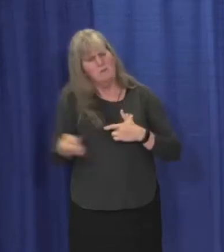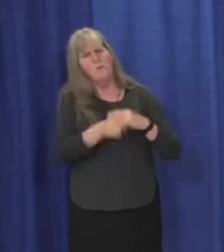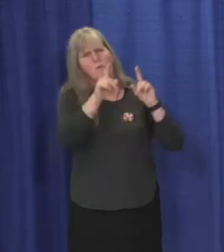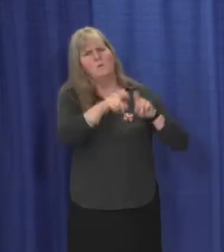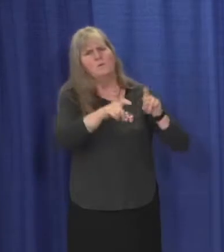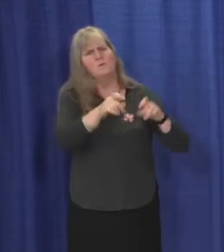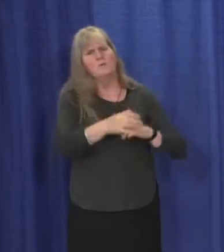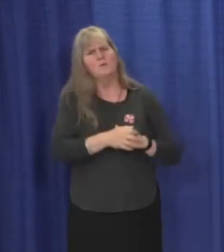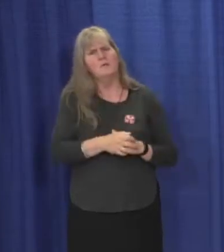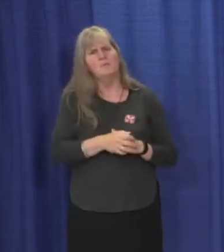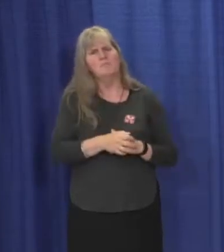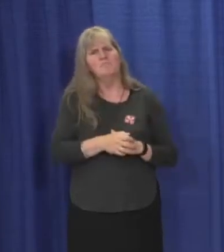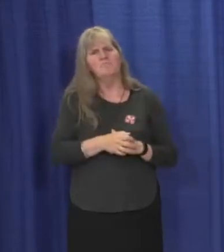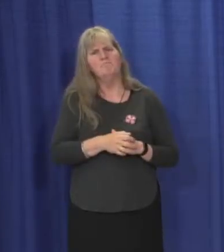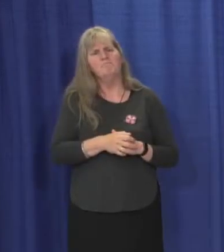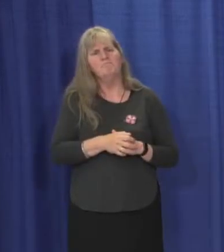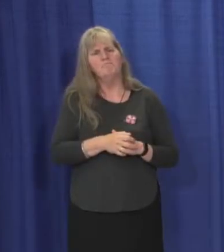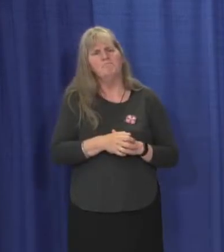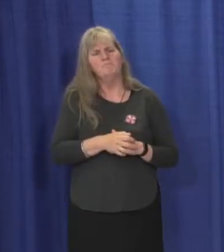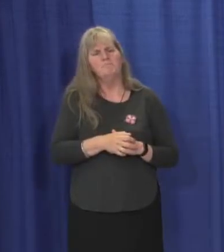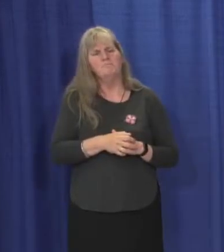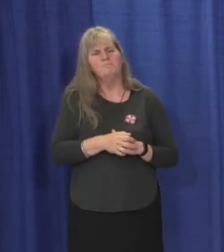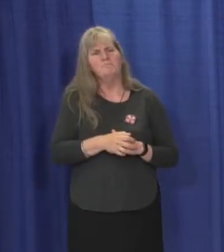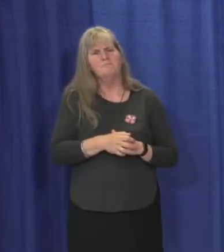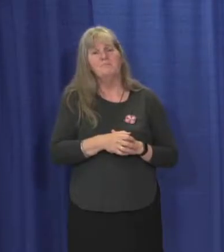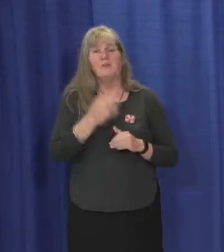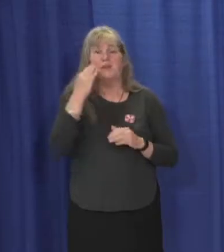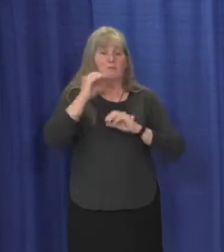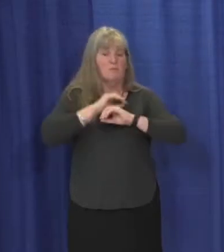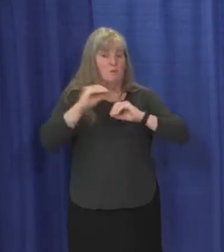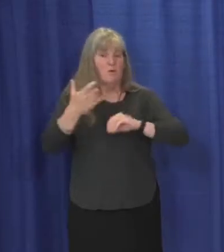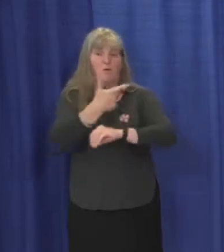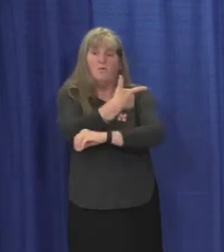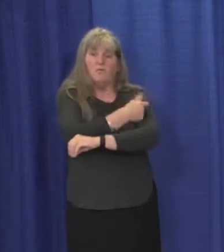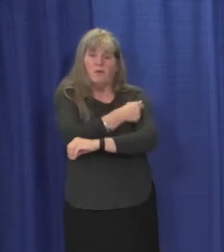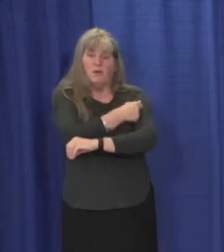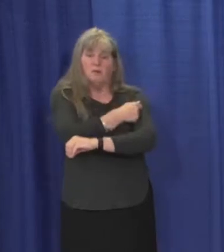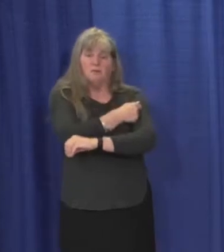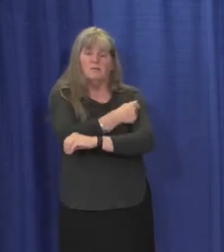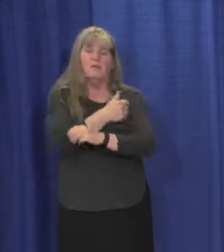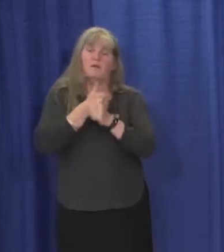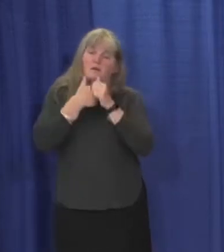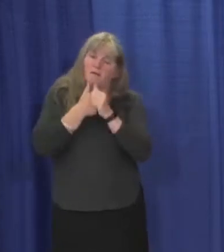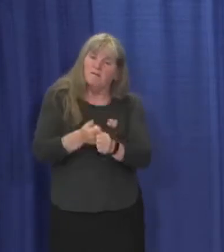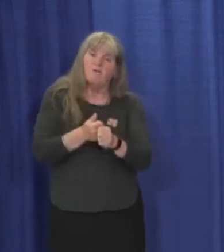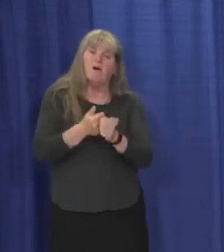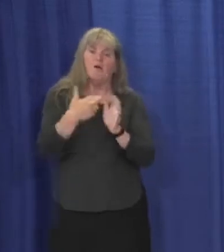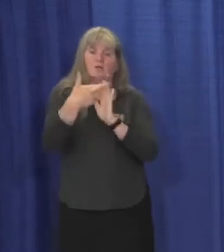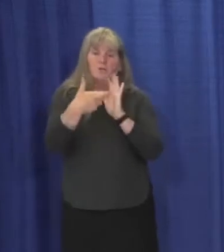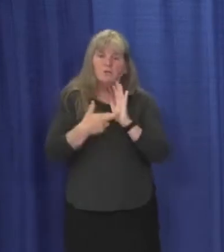symptoms as the minister emphasized. If you were unvaccinated follow